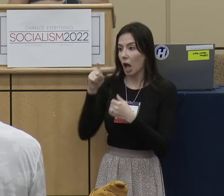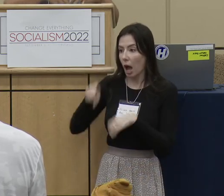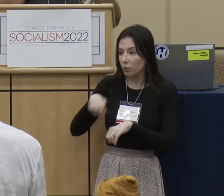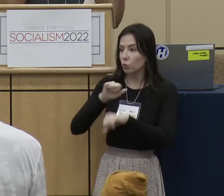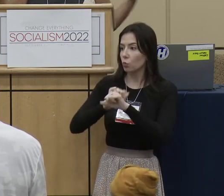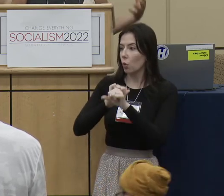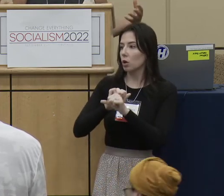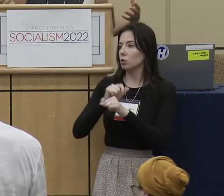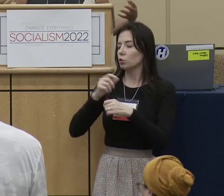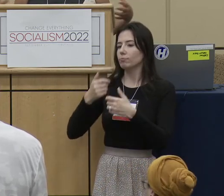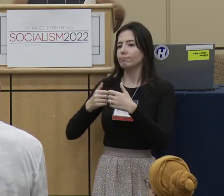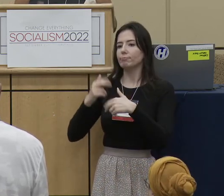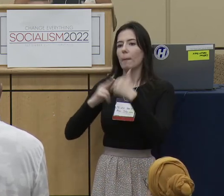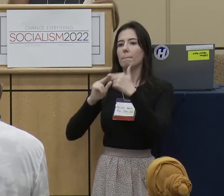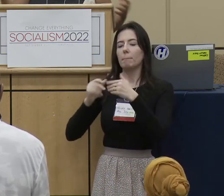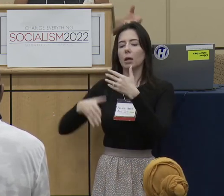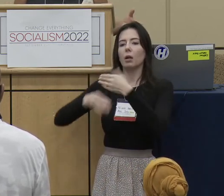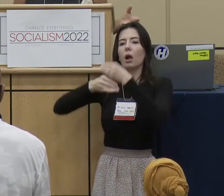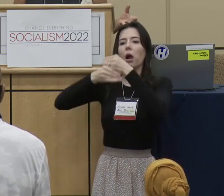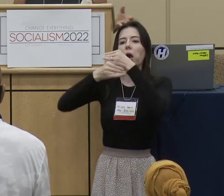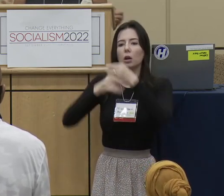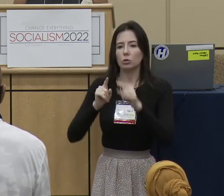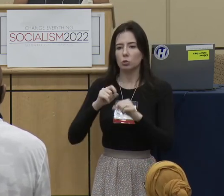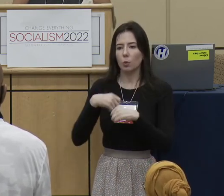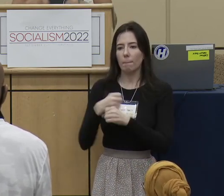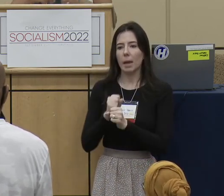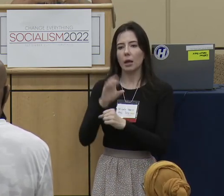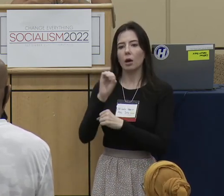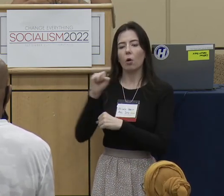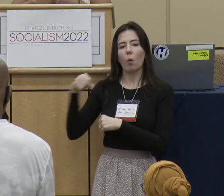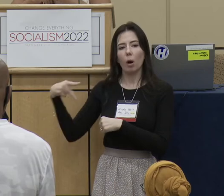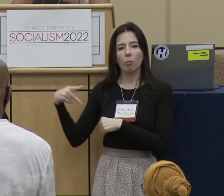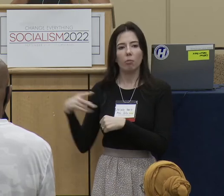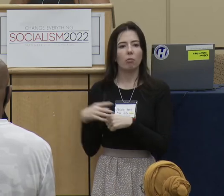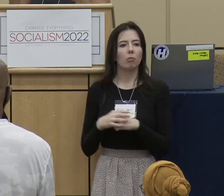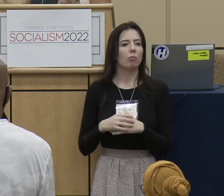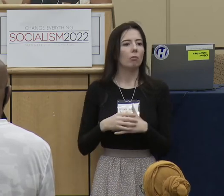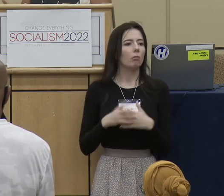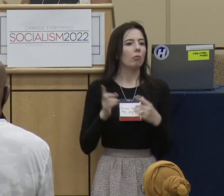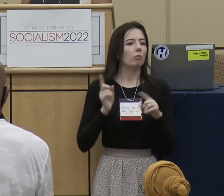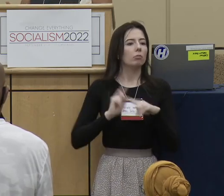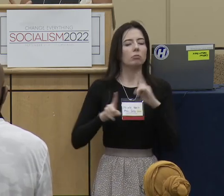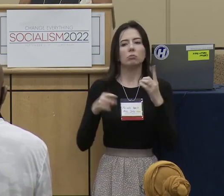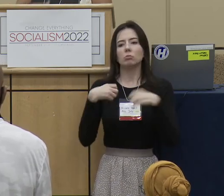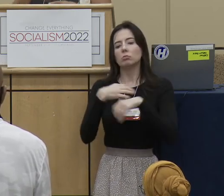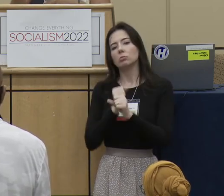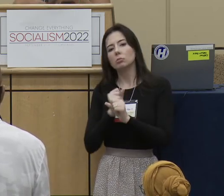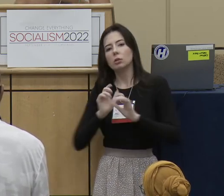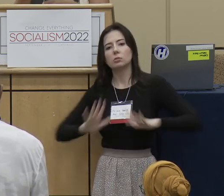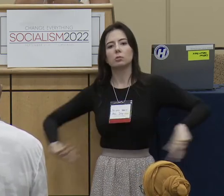contributions to organizations, so organizations have to work to build off of that, to create, you know , a co-op,